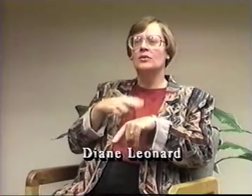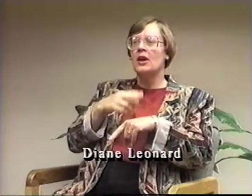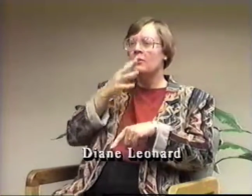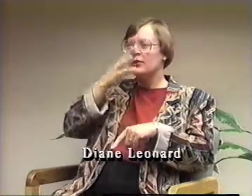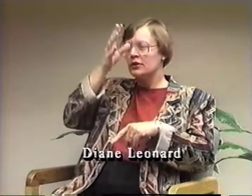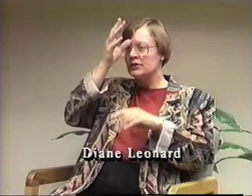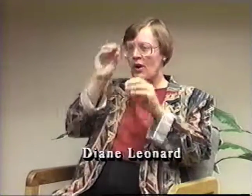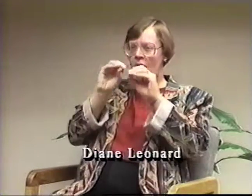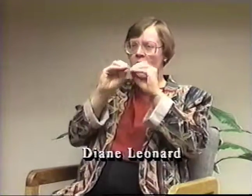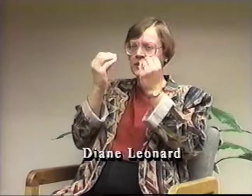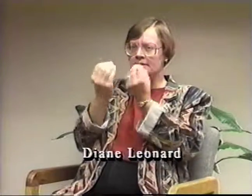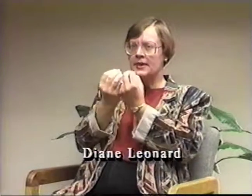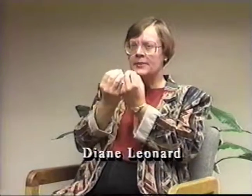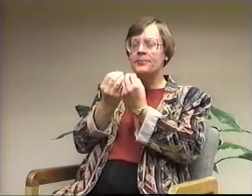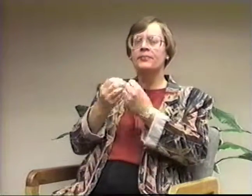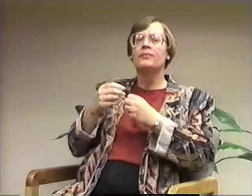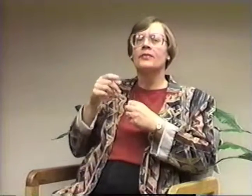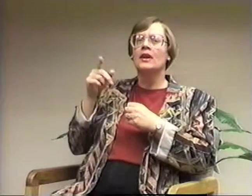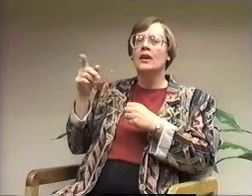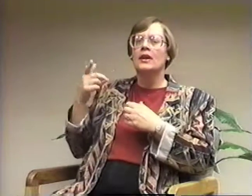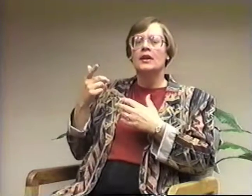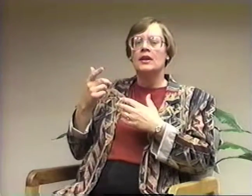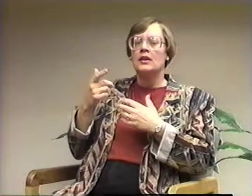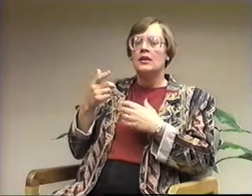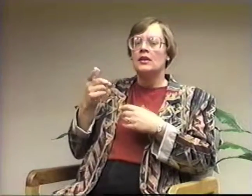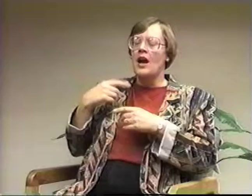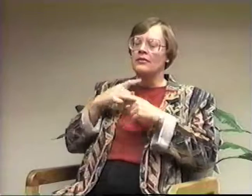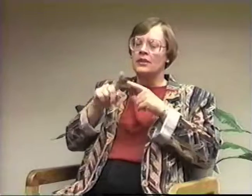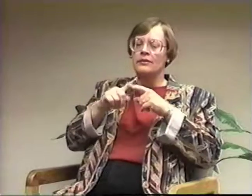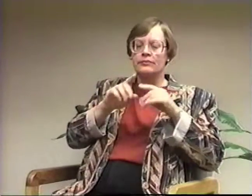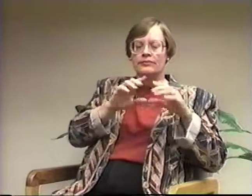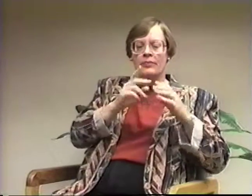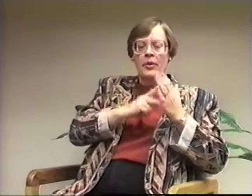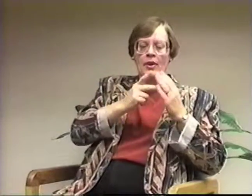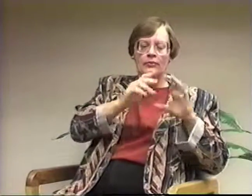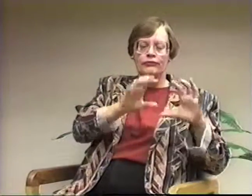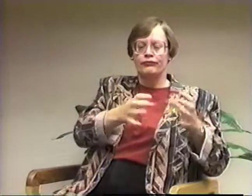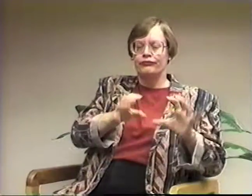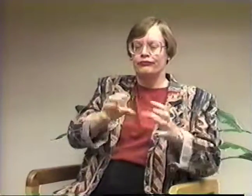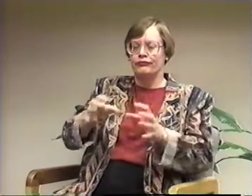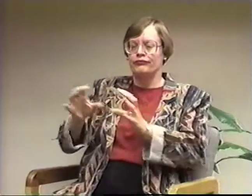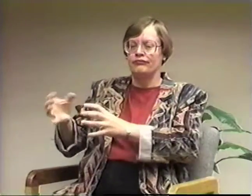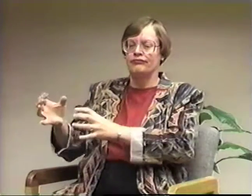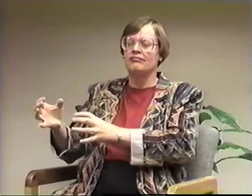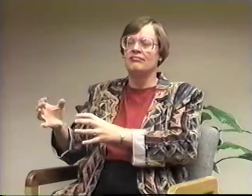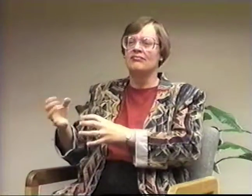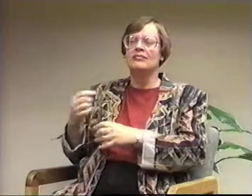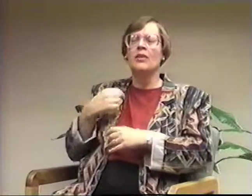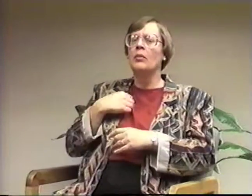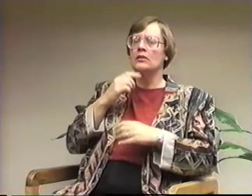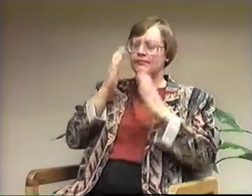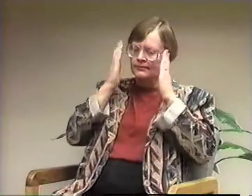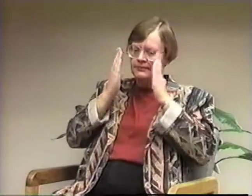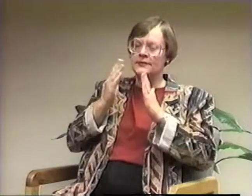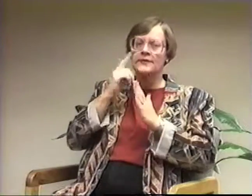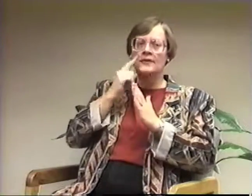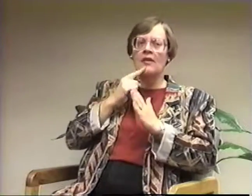I work as the assistant to the national parent organization. We have different programs.